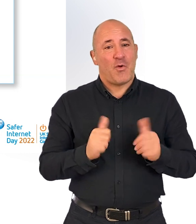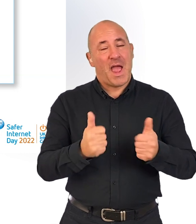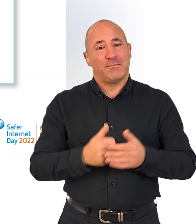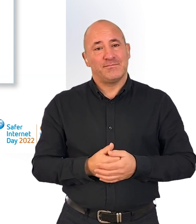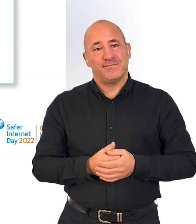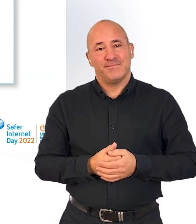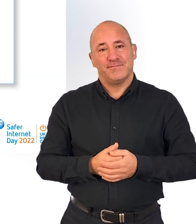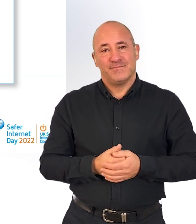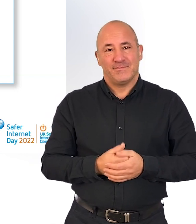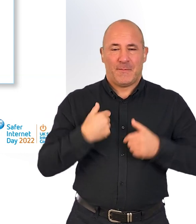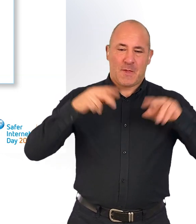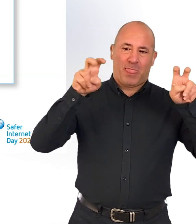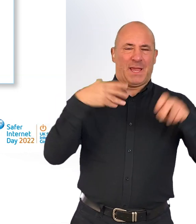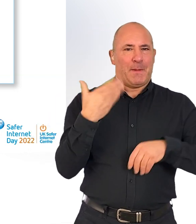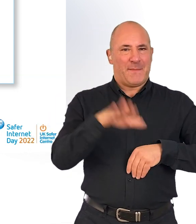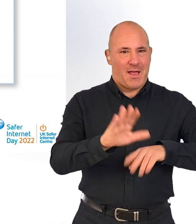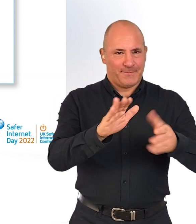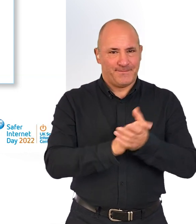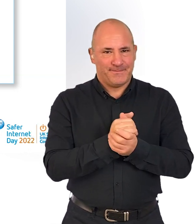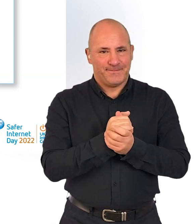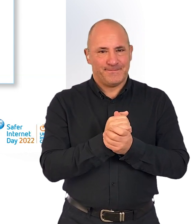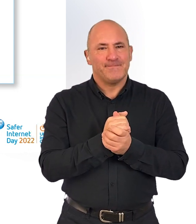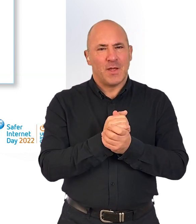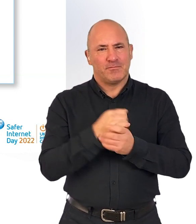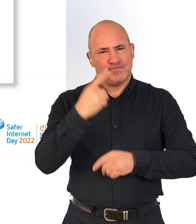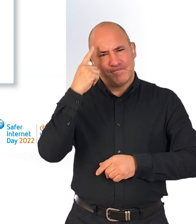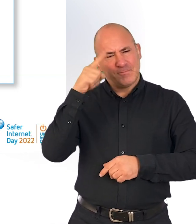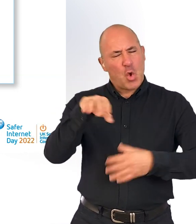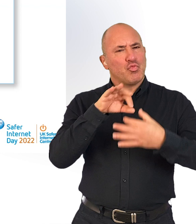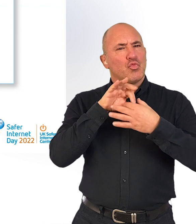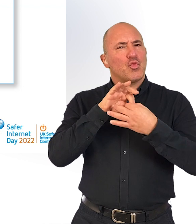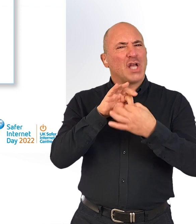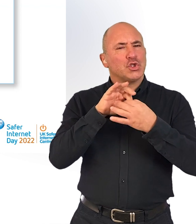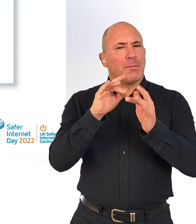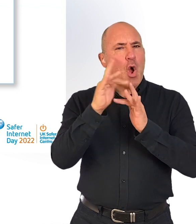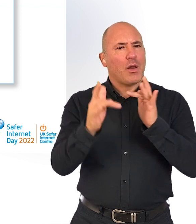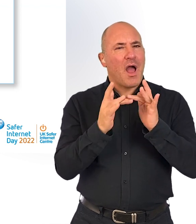Okay – let’s get back to our theme. Now we’re going to think about relationships online,